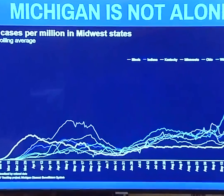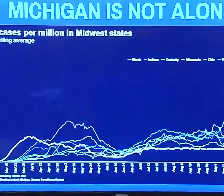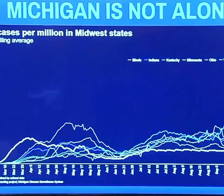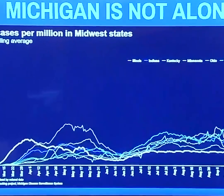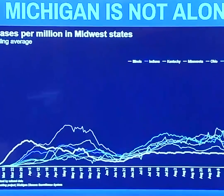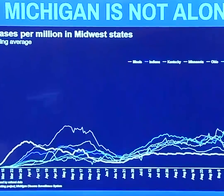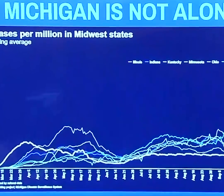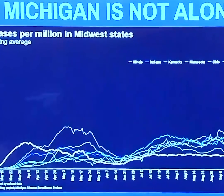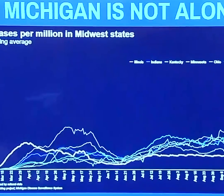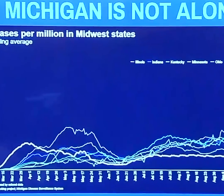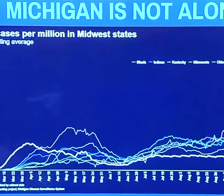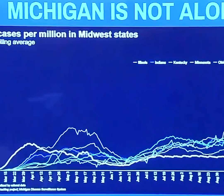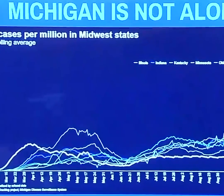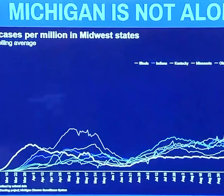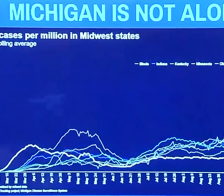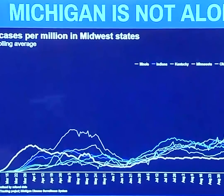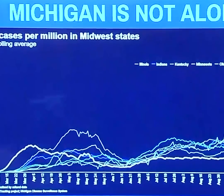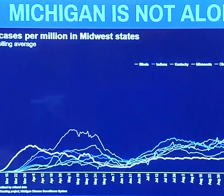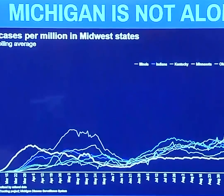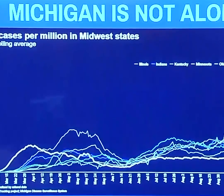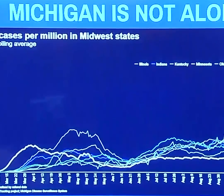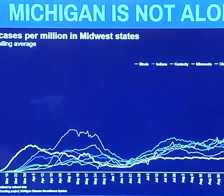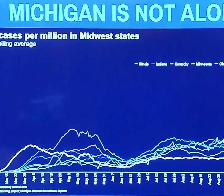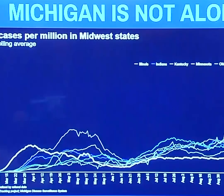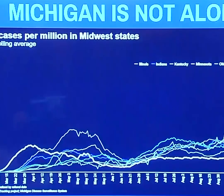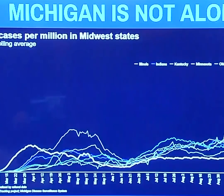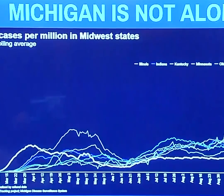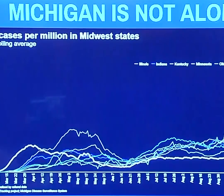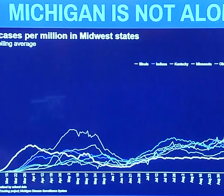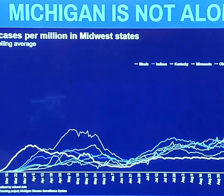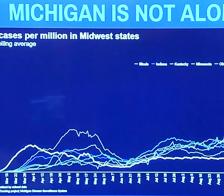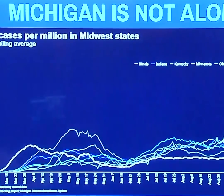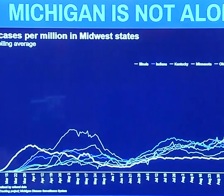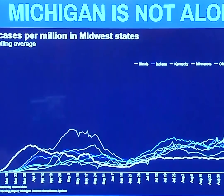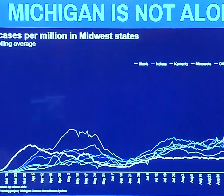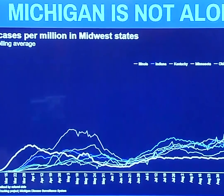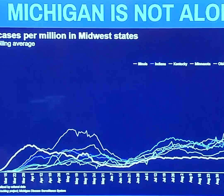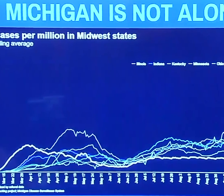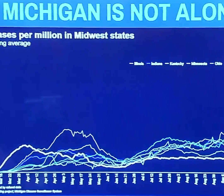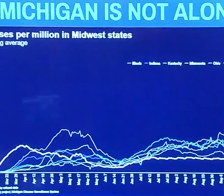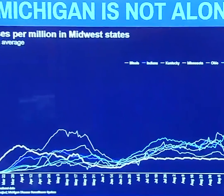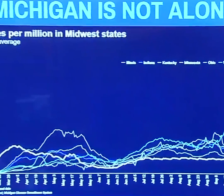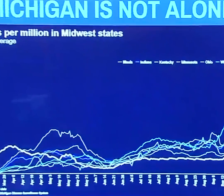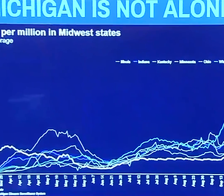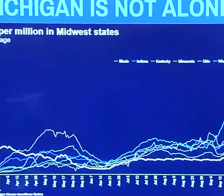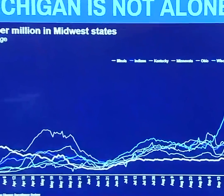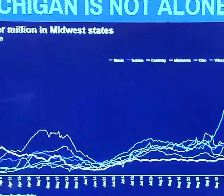THEIR SUPREME COURT ISSUED A RULING STRIKING DOWN THE STATE'S